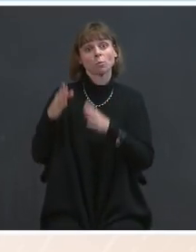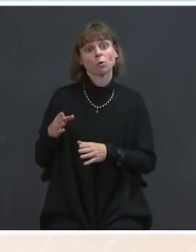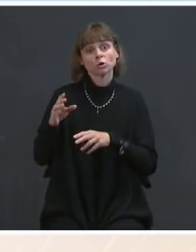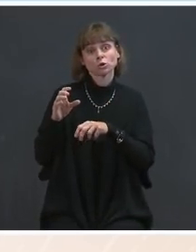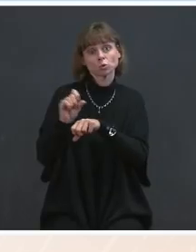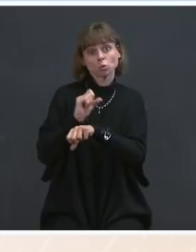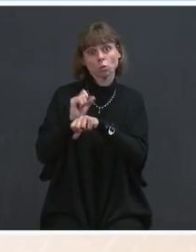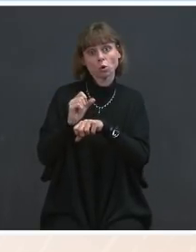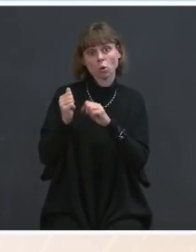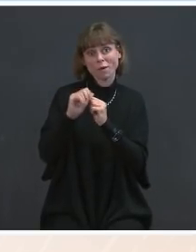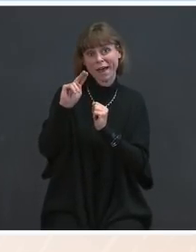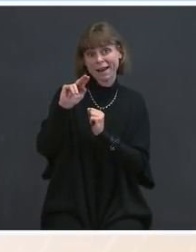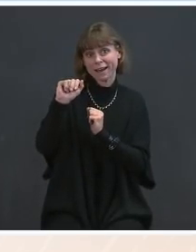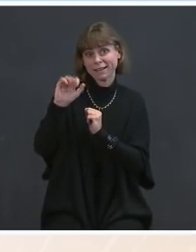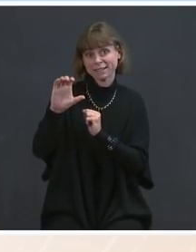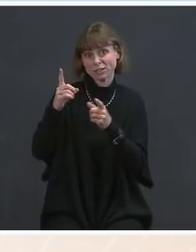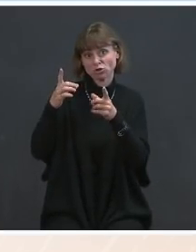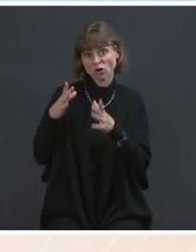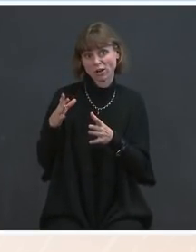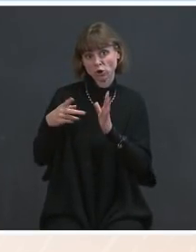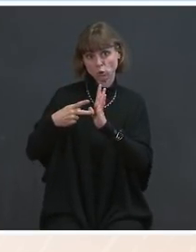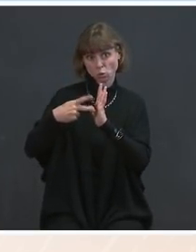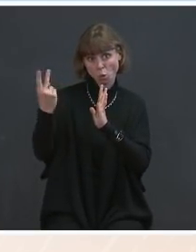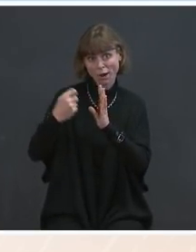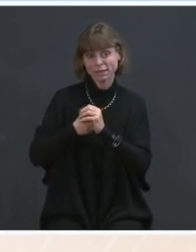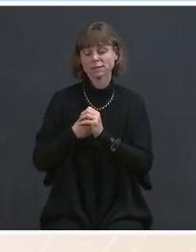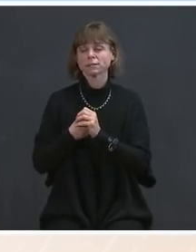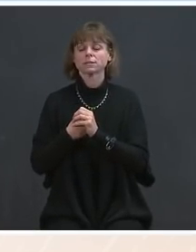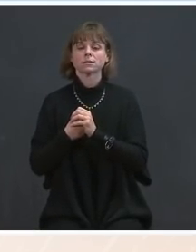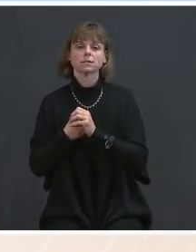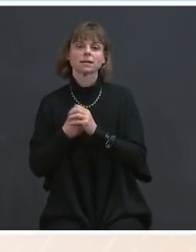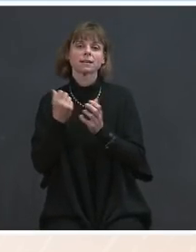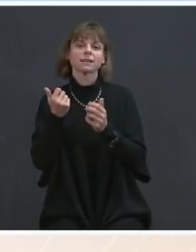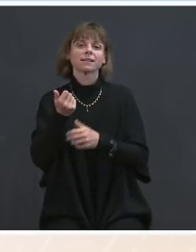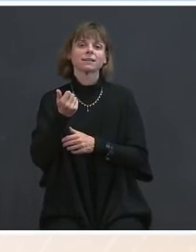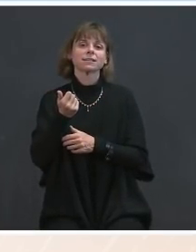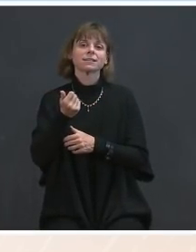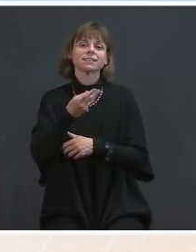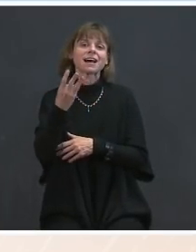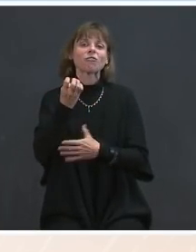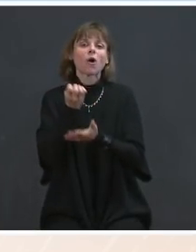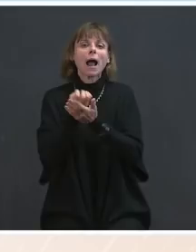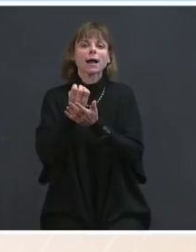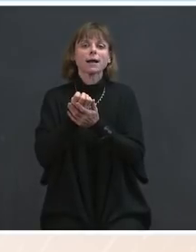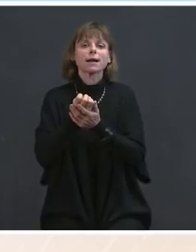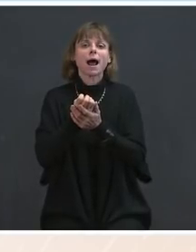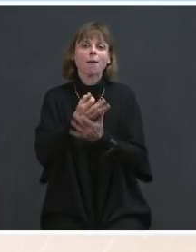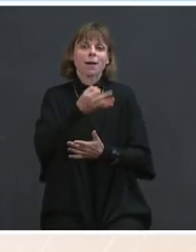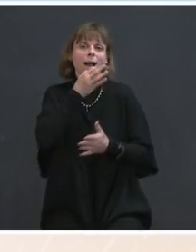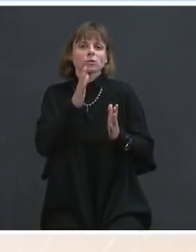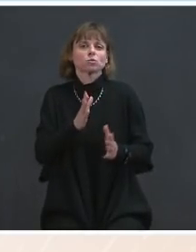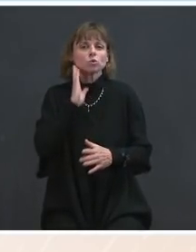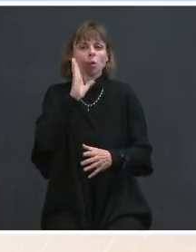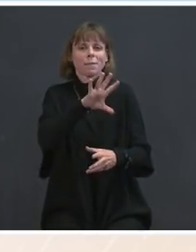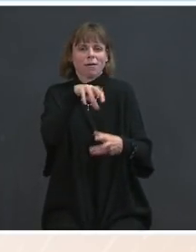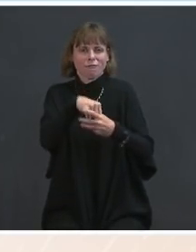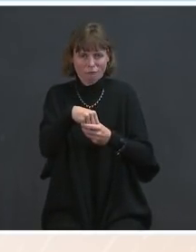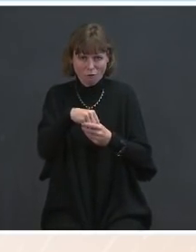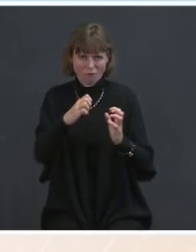As we've talked about a bit in here, there are a number of economic officials who will be playing roles in implementation, so he has especially an interesting